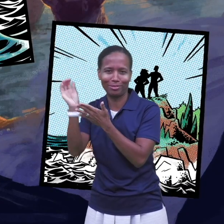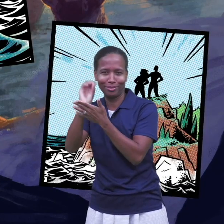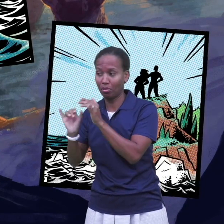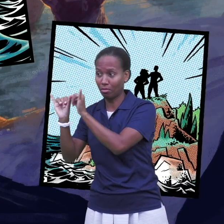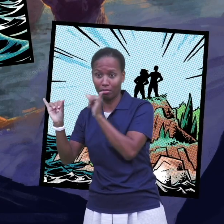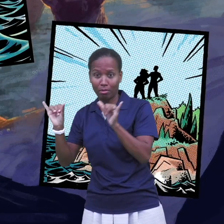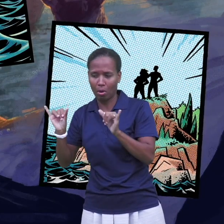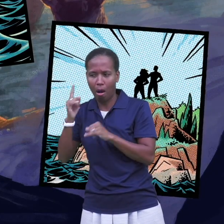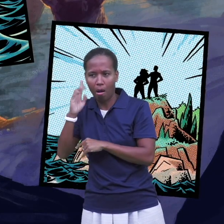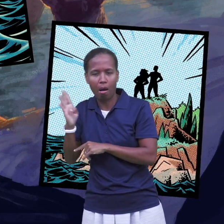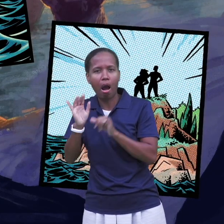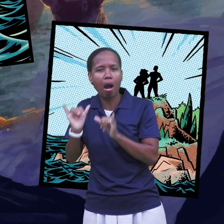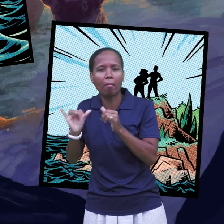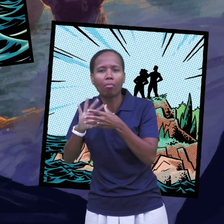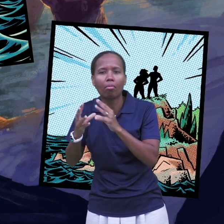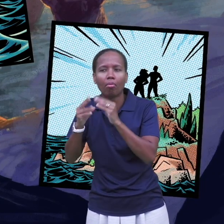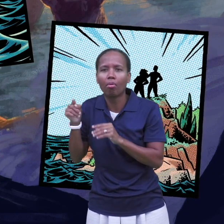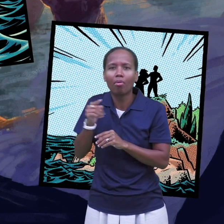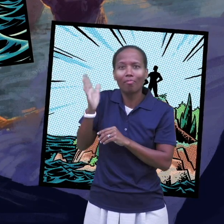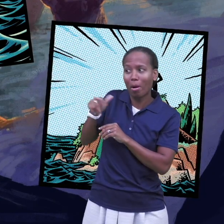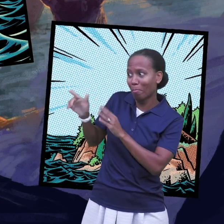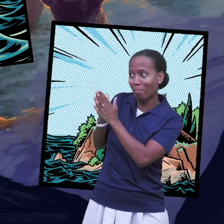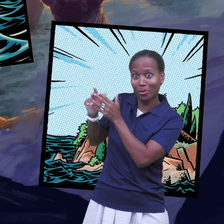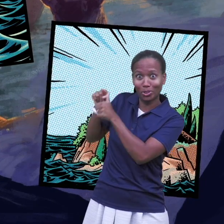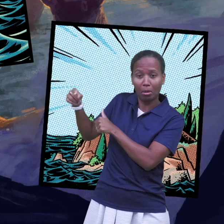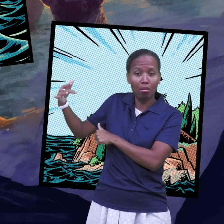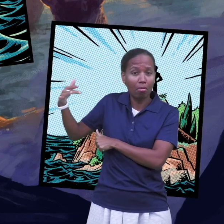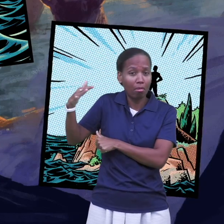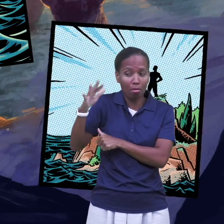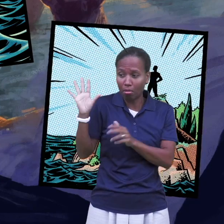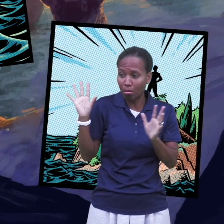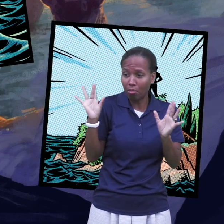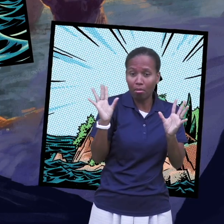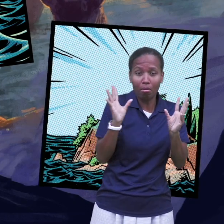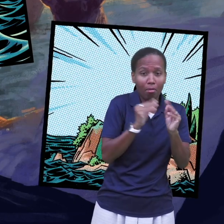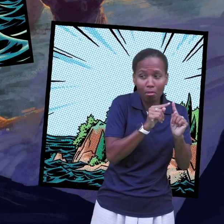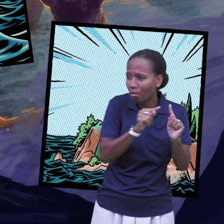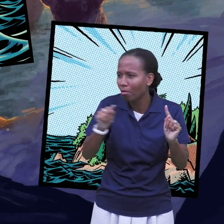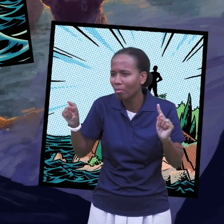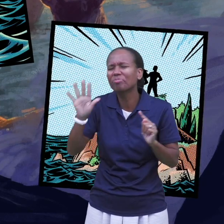design patterns that begin in the book of Genesis and then develop throughout the Bible.